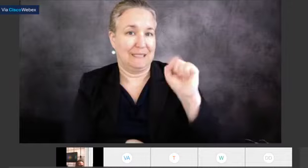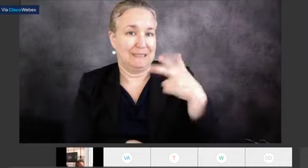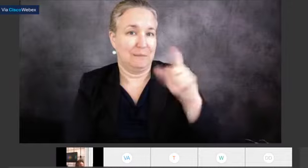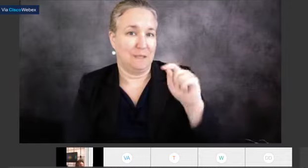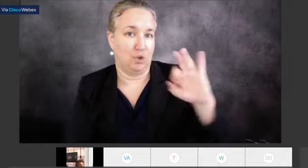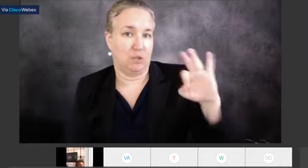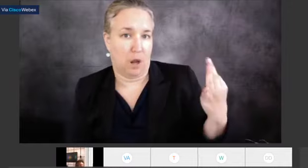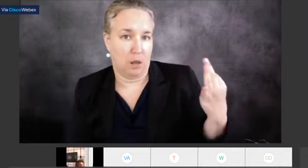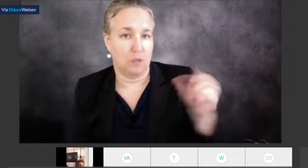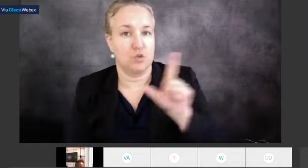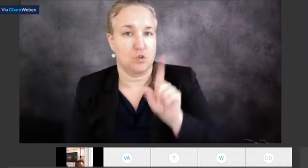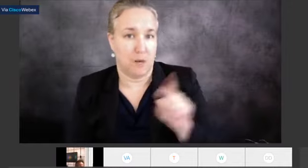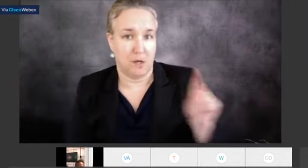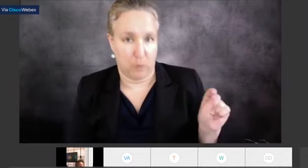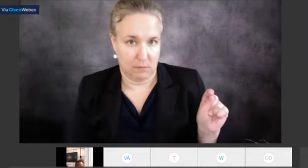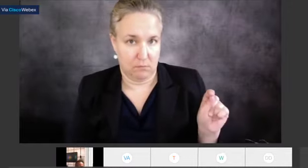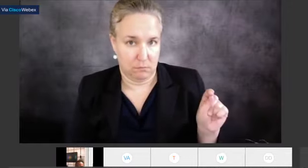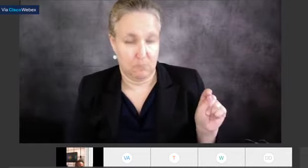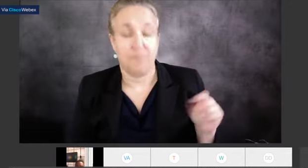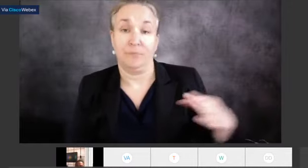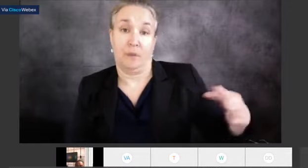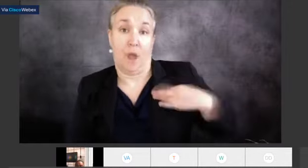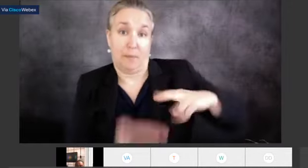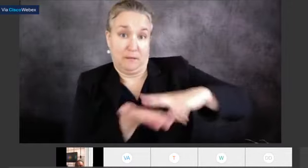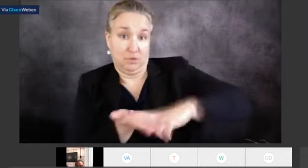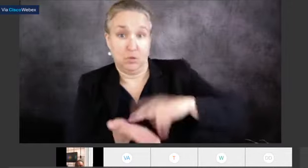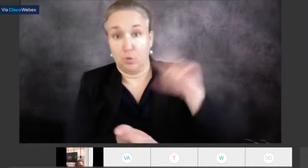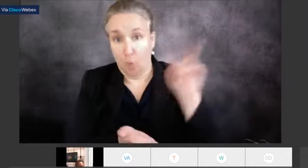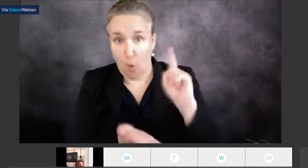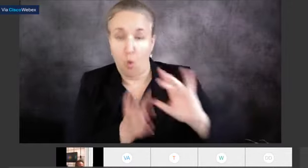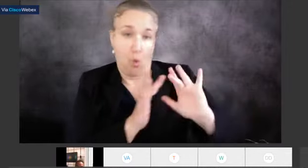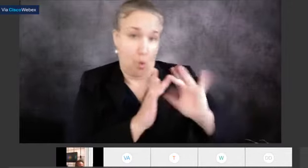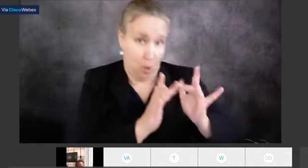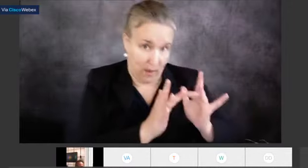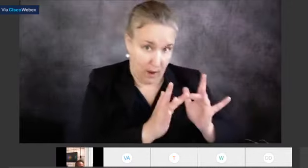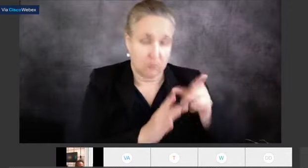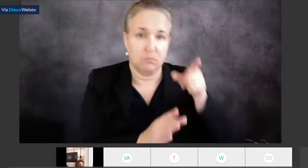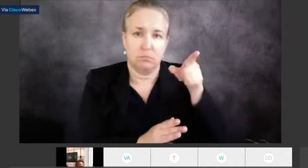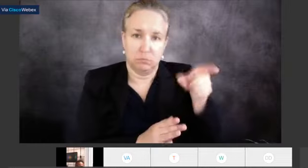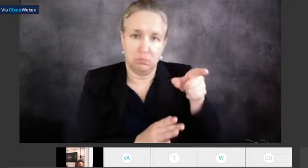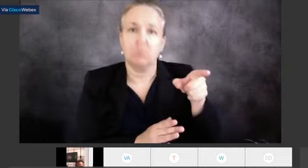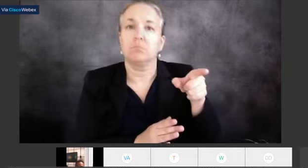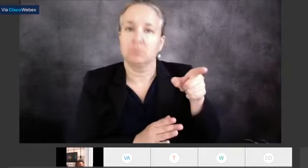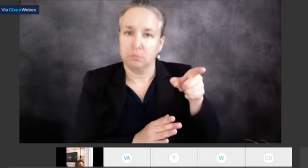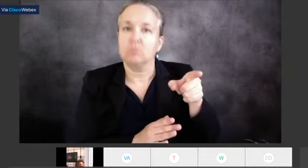2020. the application will be online and applications will be accepted until 3 pm